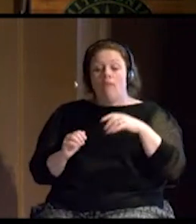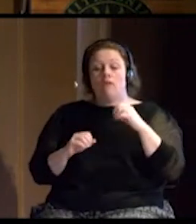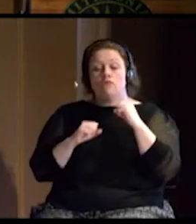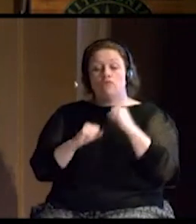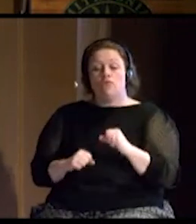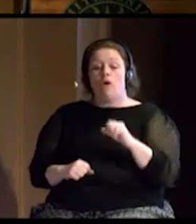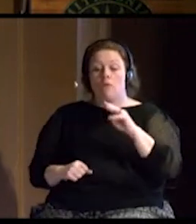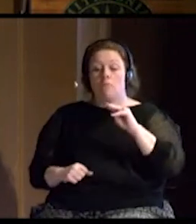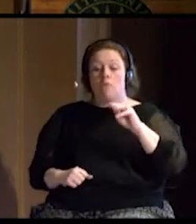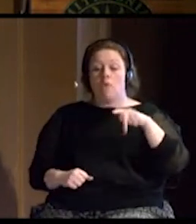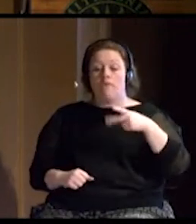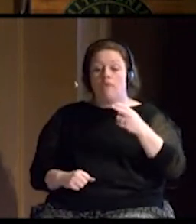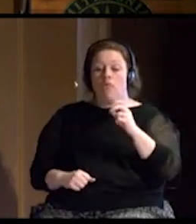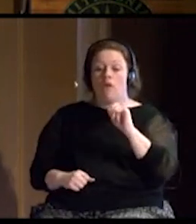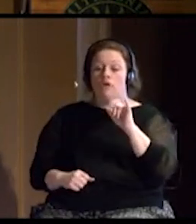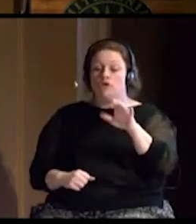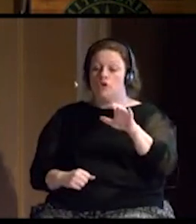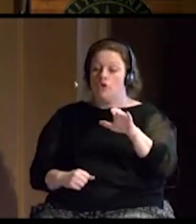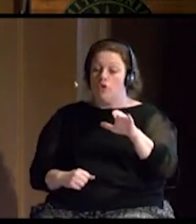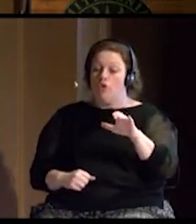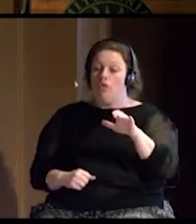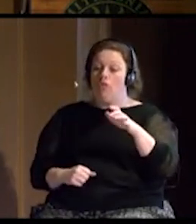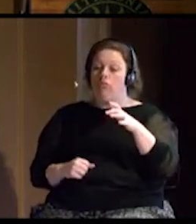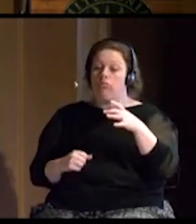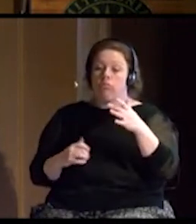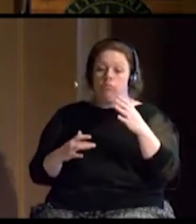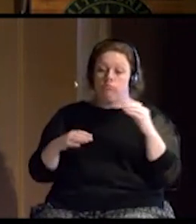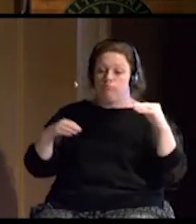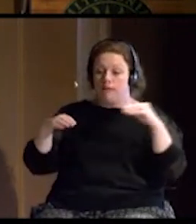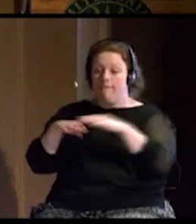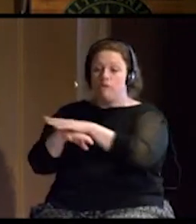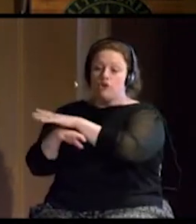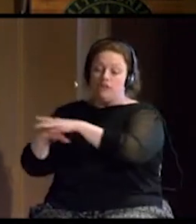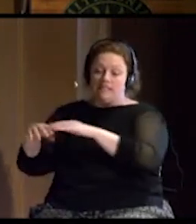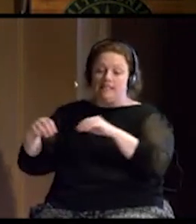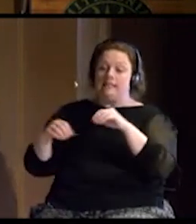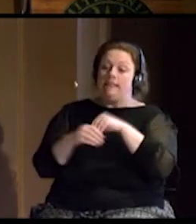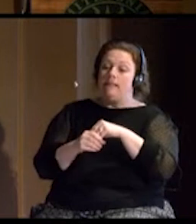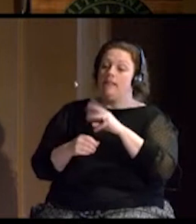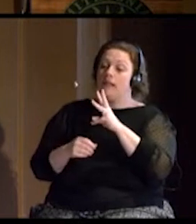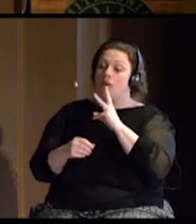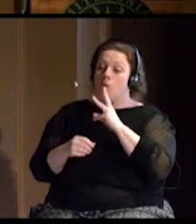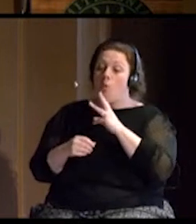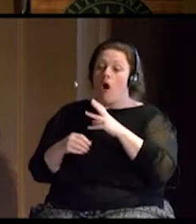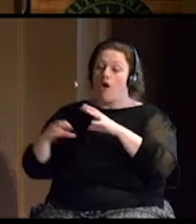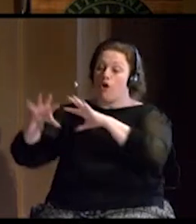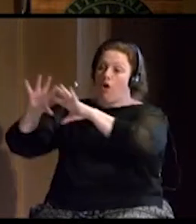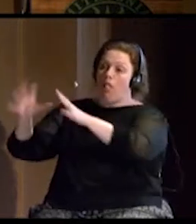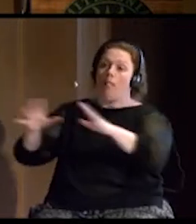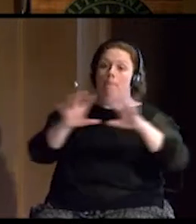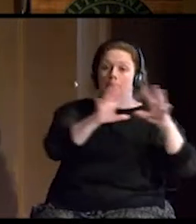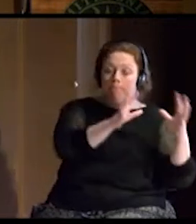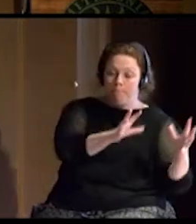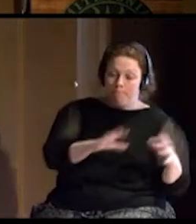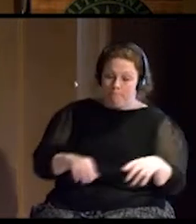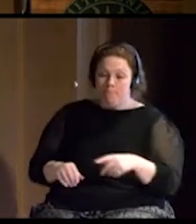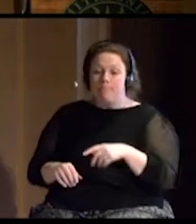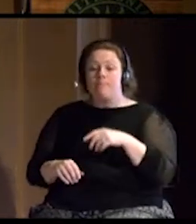particularly in water column lineages. And what we have here is a morphospace with the phylogeny, or traitgrams,